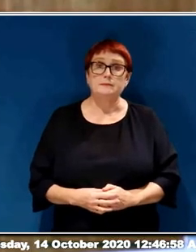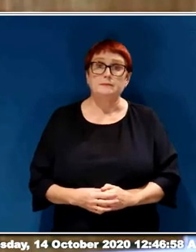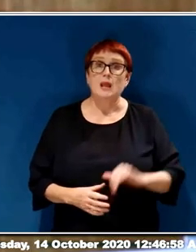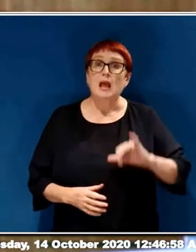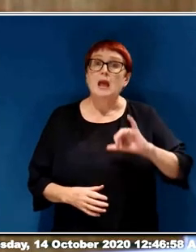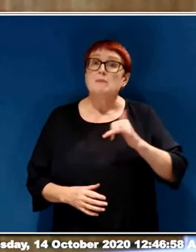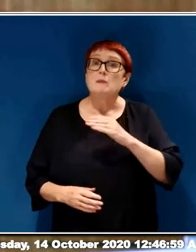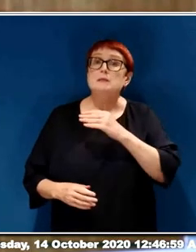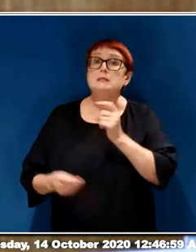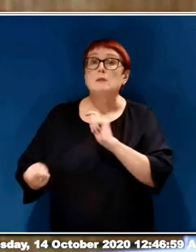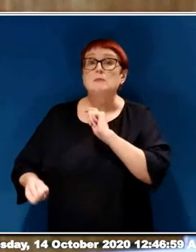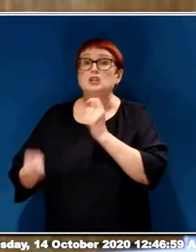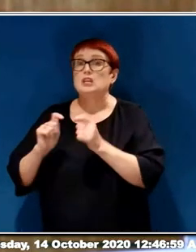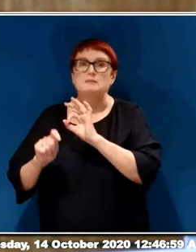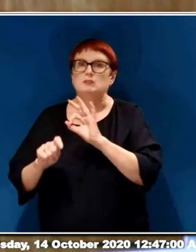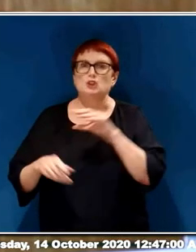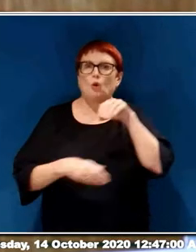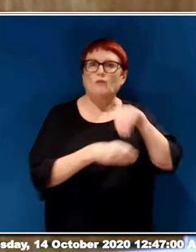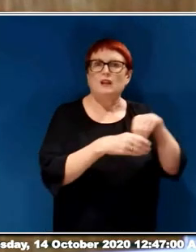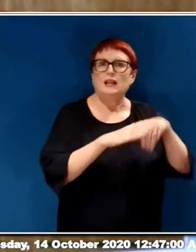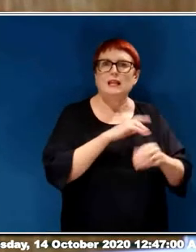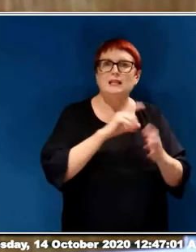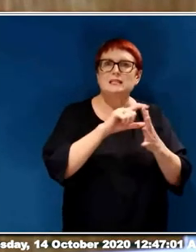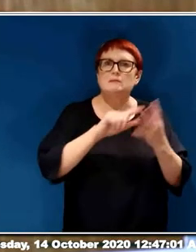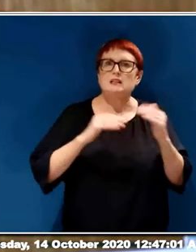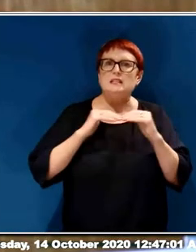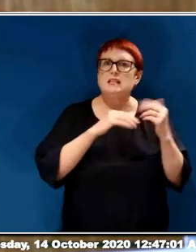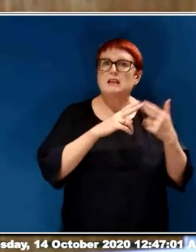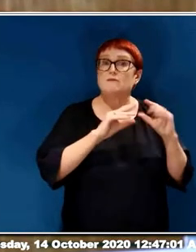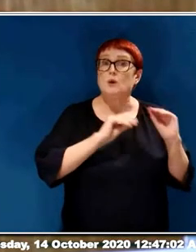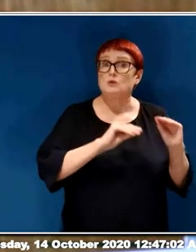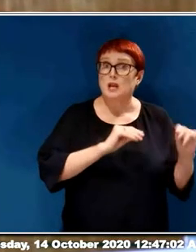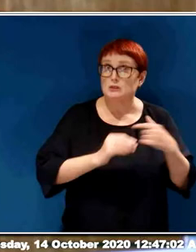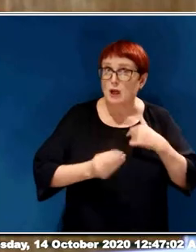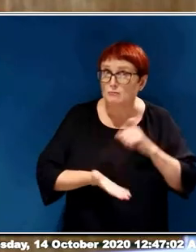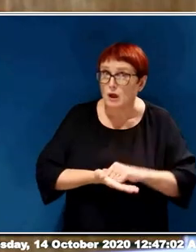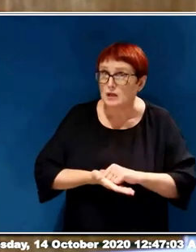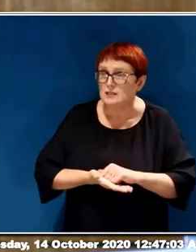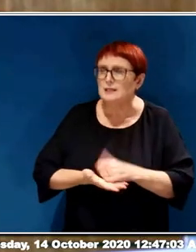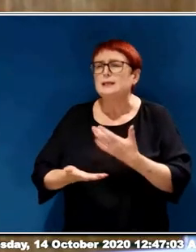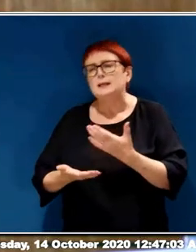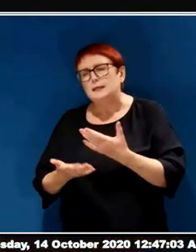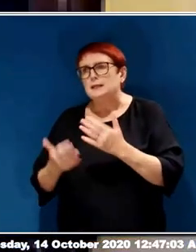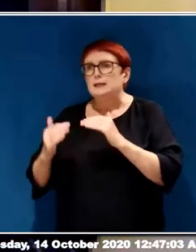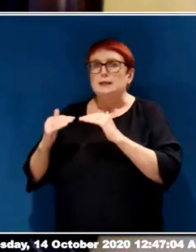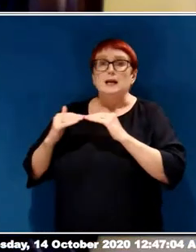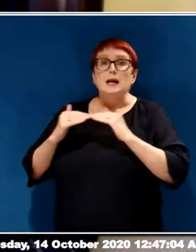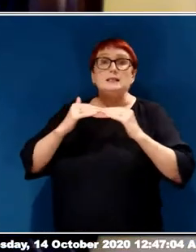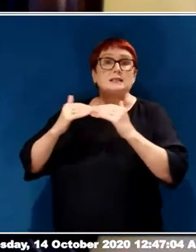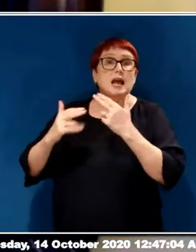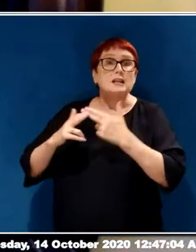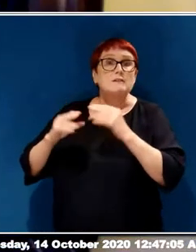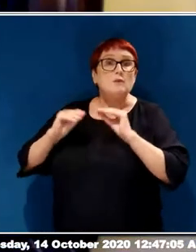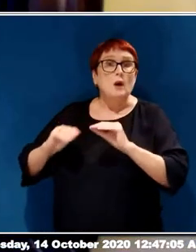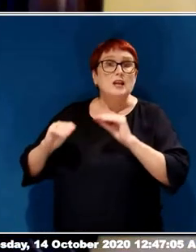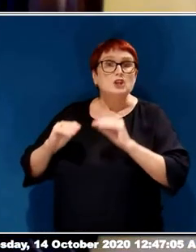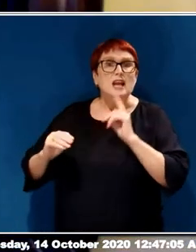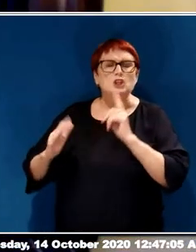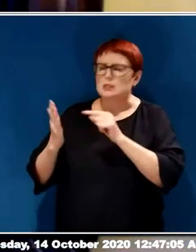DR de BRUIN: The standards really describe that adjustments should be provided and that they should have benefit but there isn't a lot of other